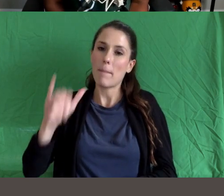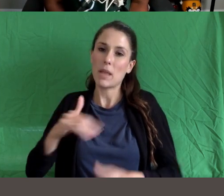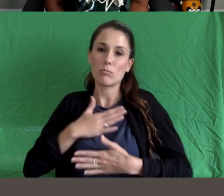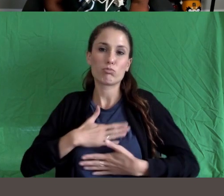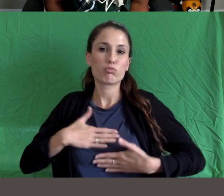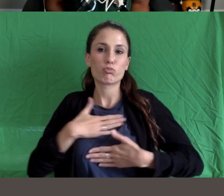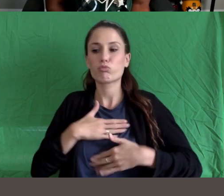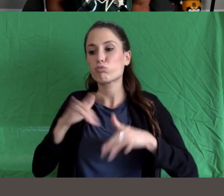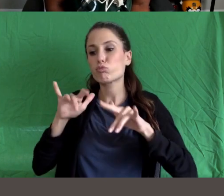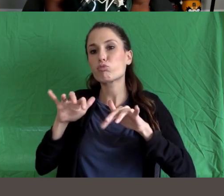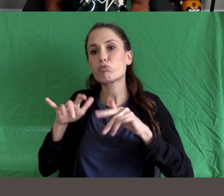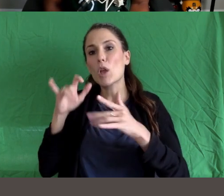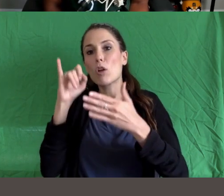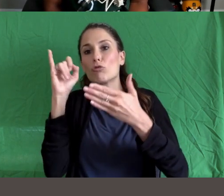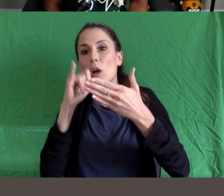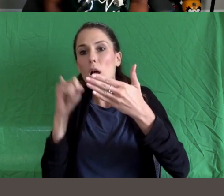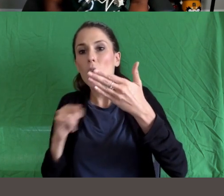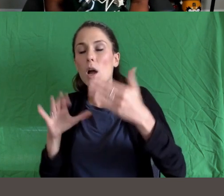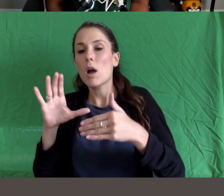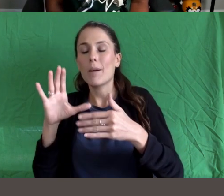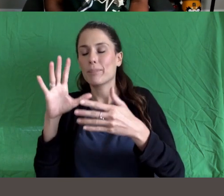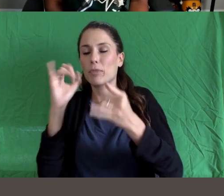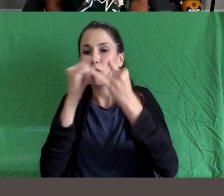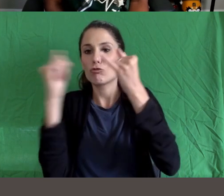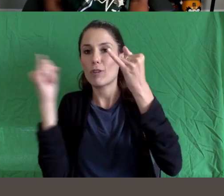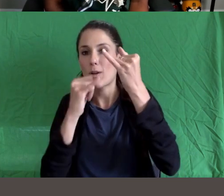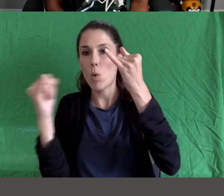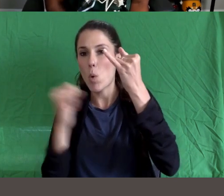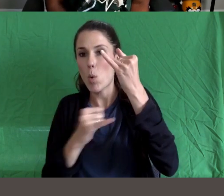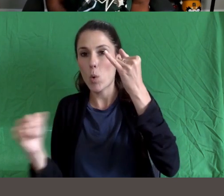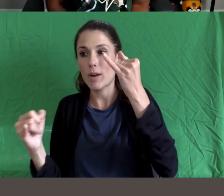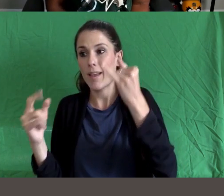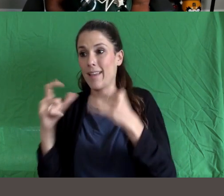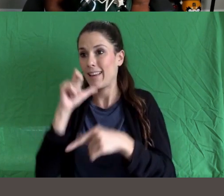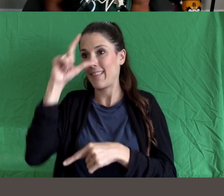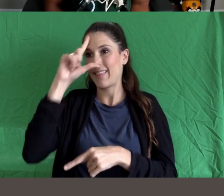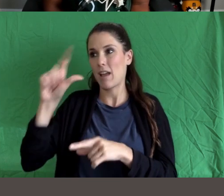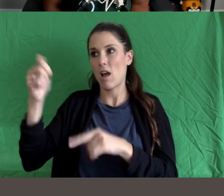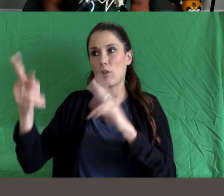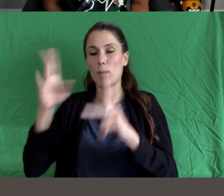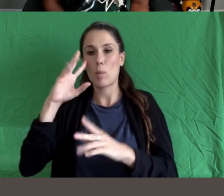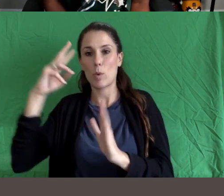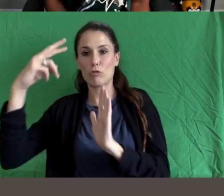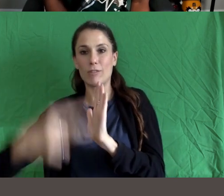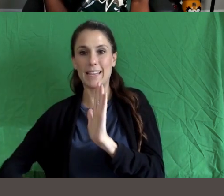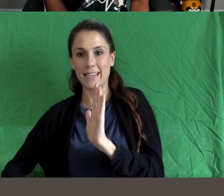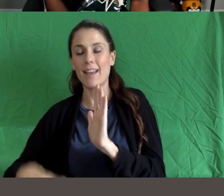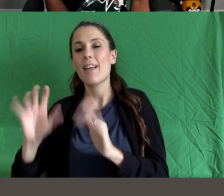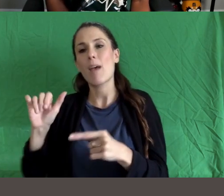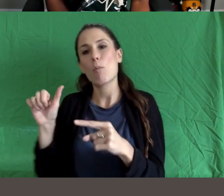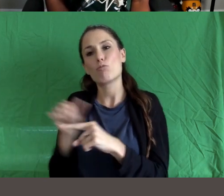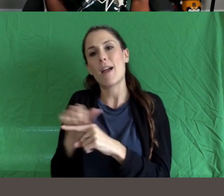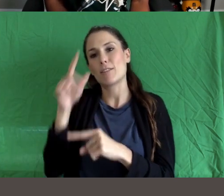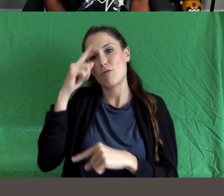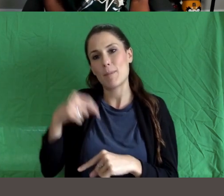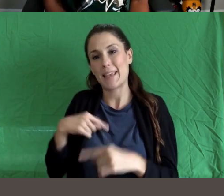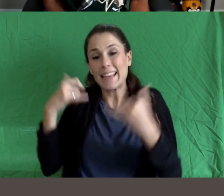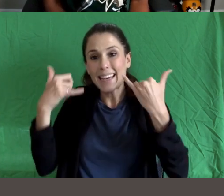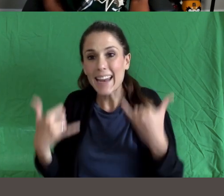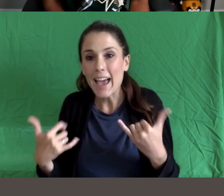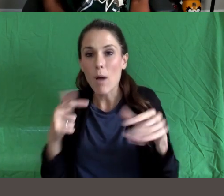I didn't think anyone else out there would be reading. This was practice for me. Now, as a